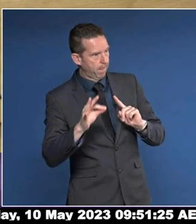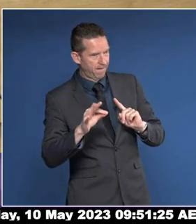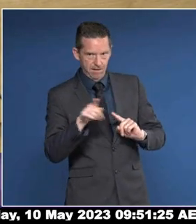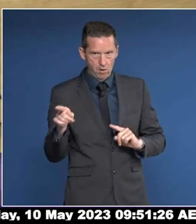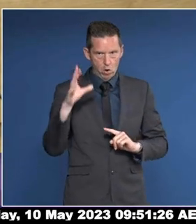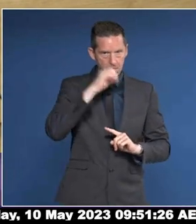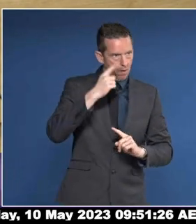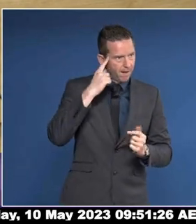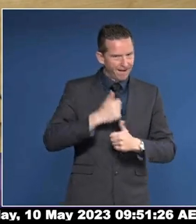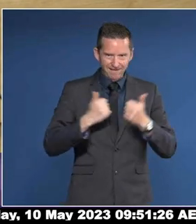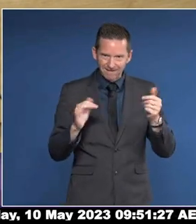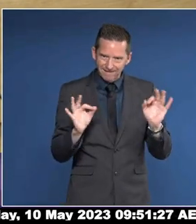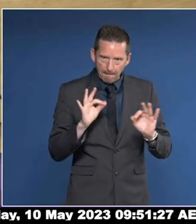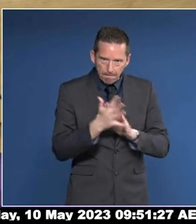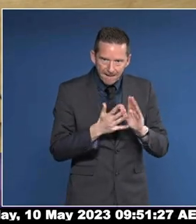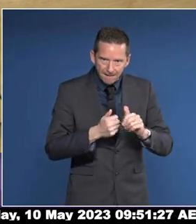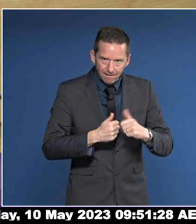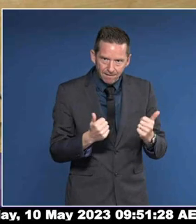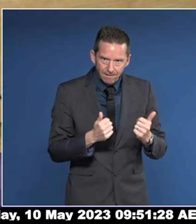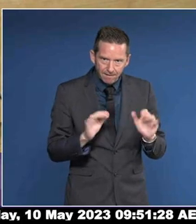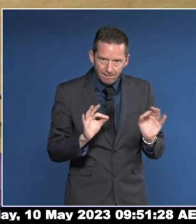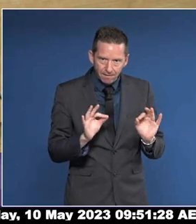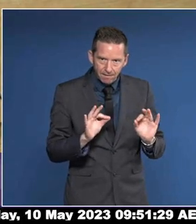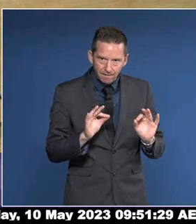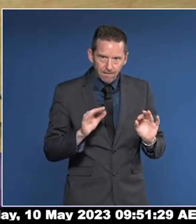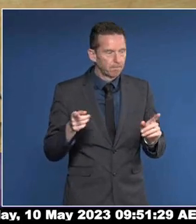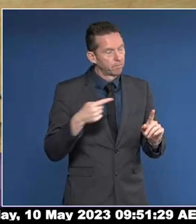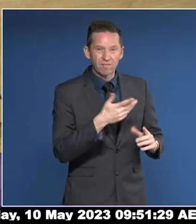everything's fine, does it? DR CRAWFORD: It does not equal safety. That's the point of the unconscious, bias, is it not?